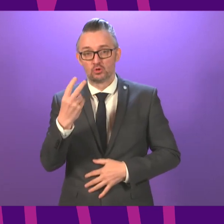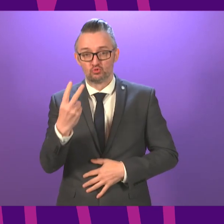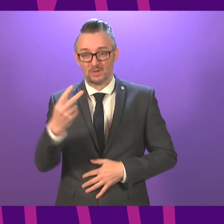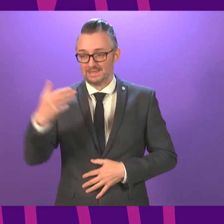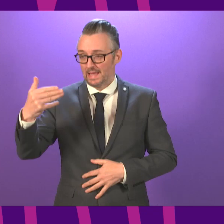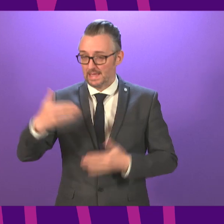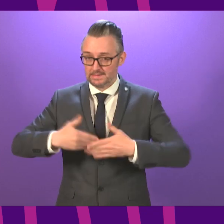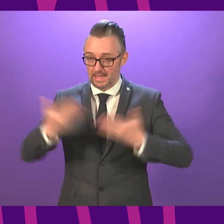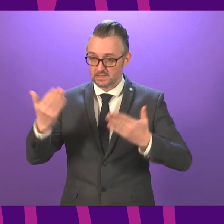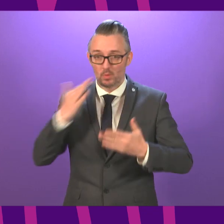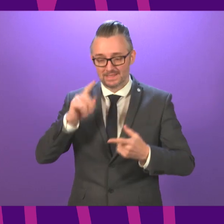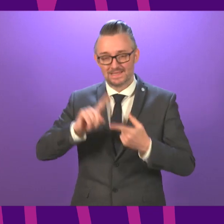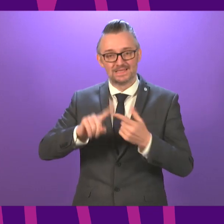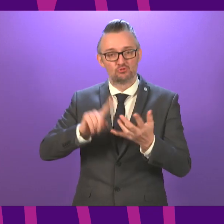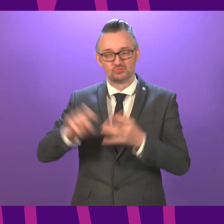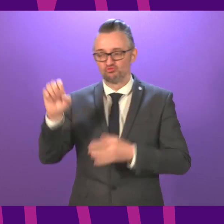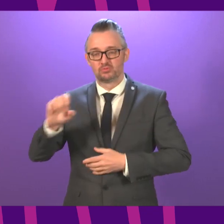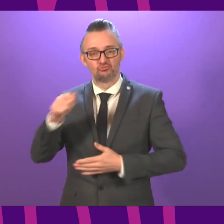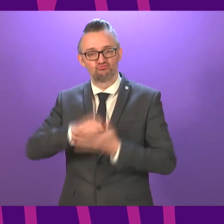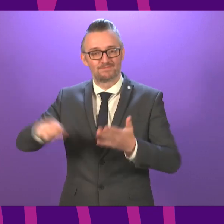I should rise to make a statement on the final details of withdrawal